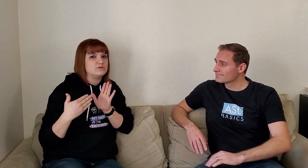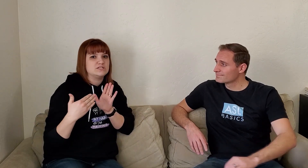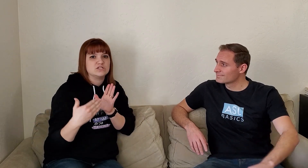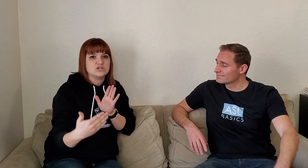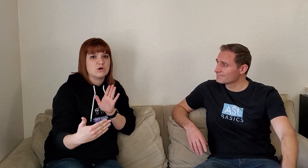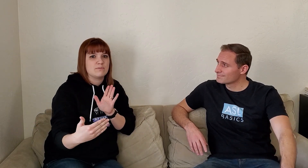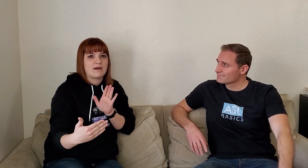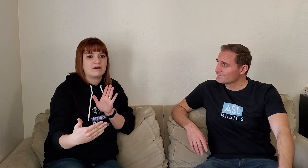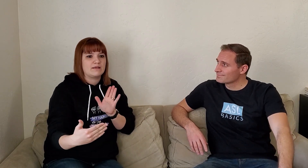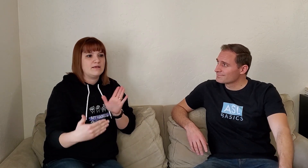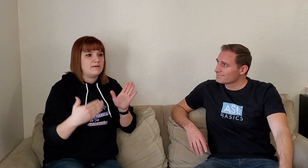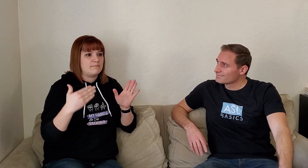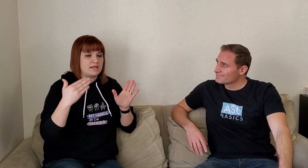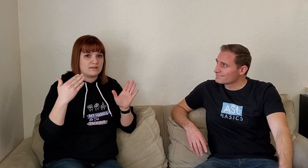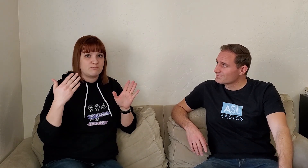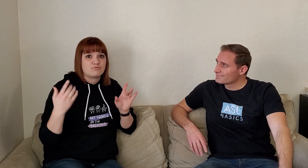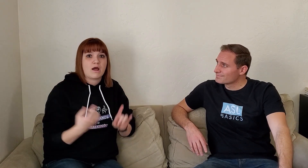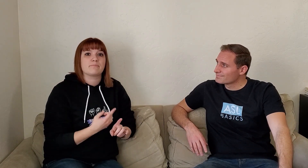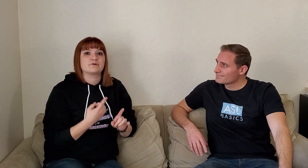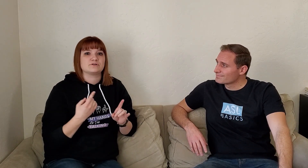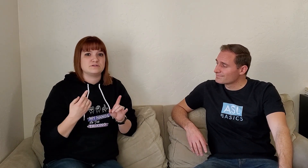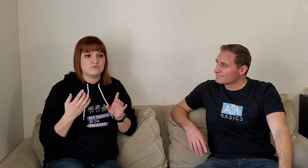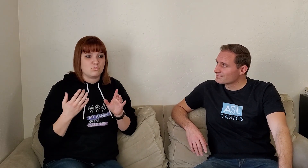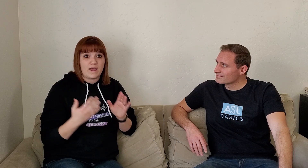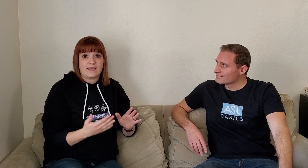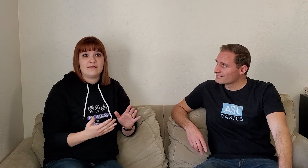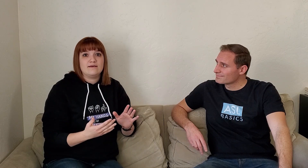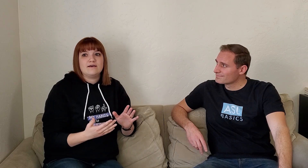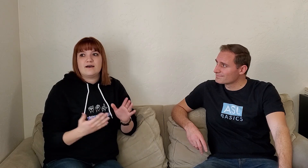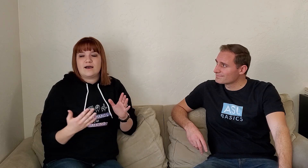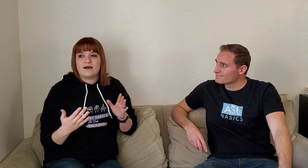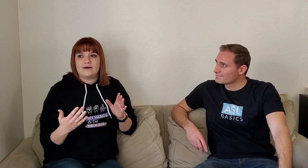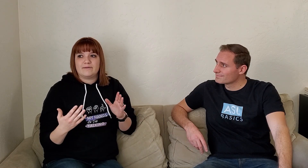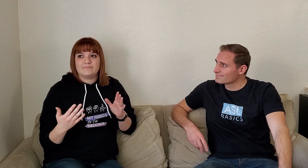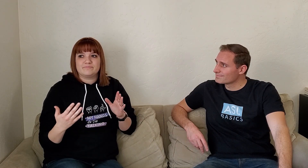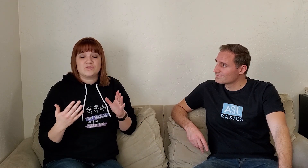need to know about it and in the proper way.